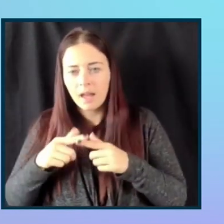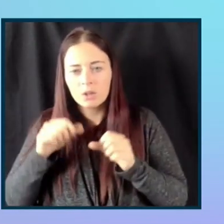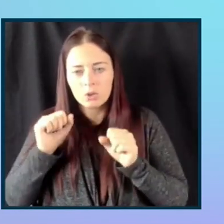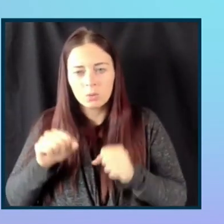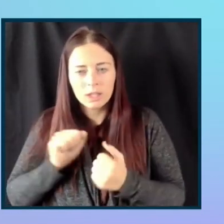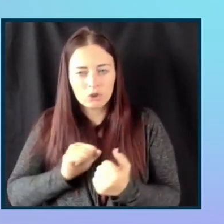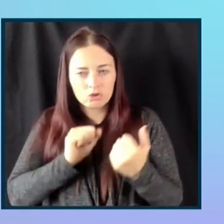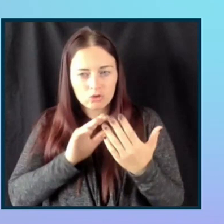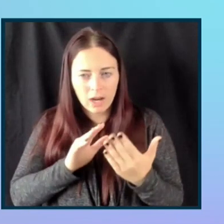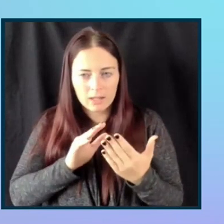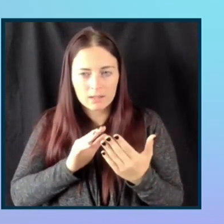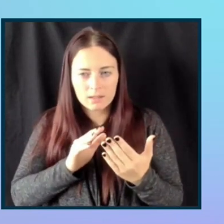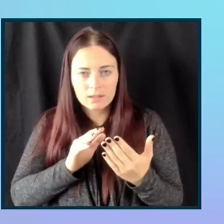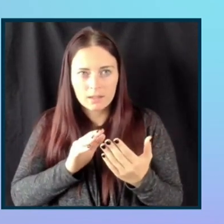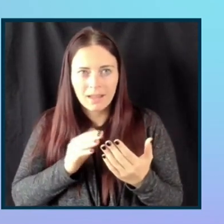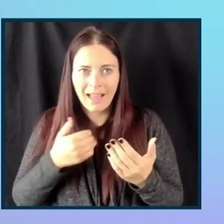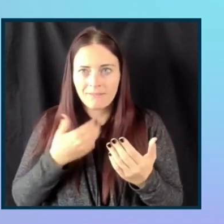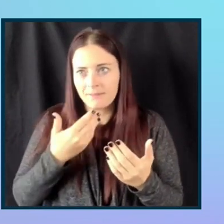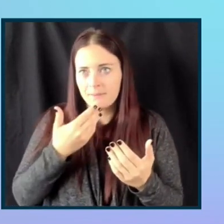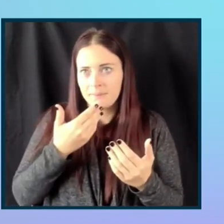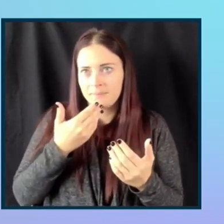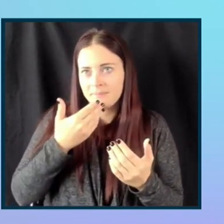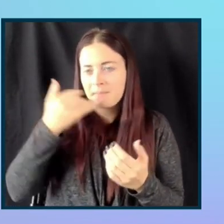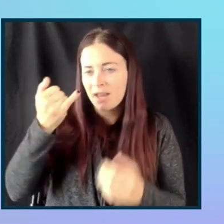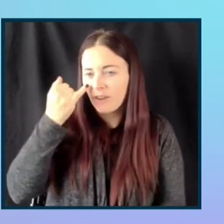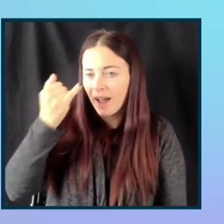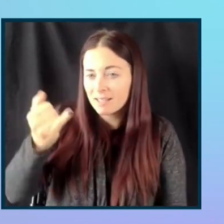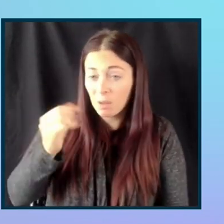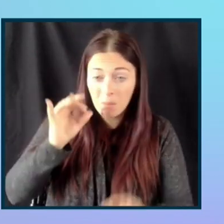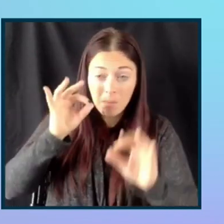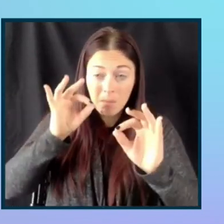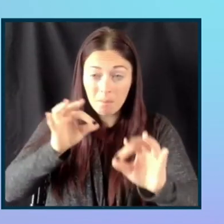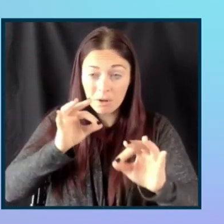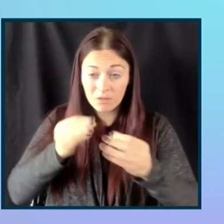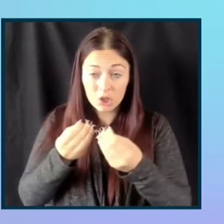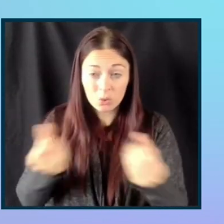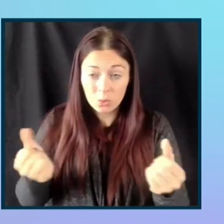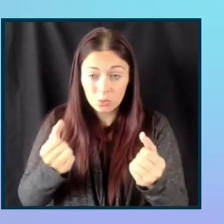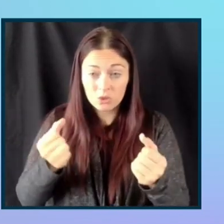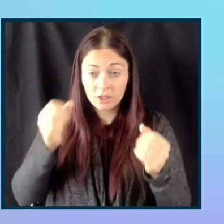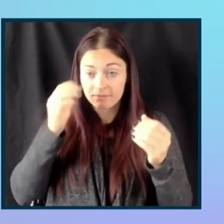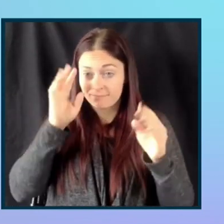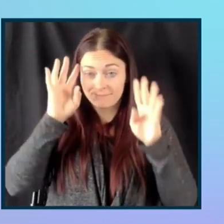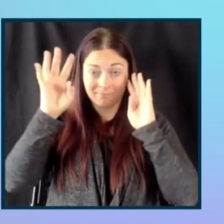It will be by no means perfect, but it is a way for you to understand where you're currently failing.